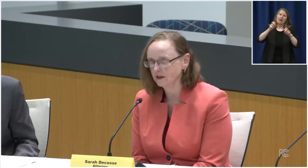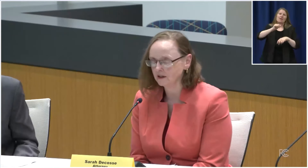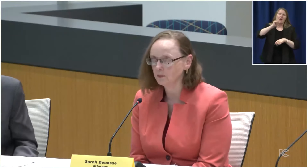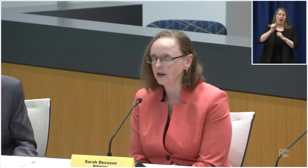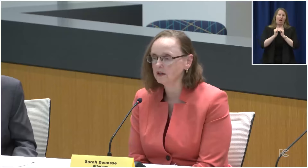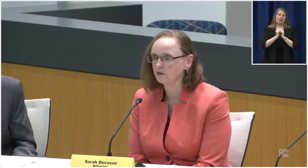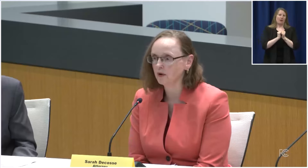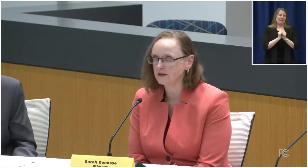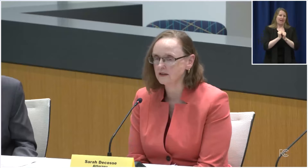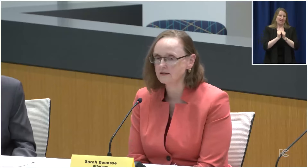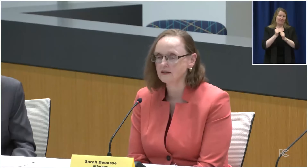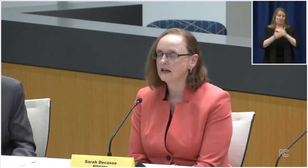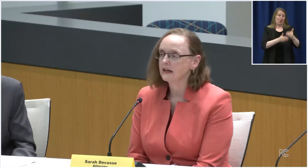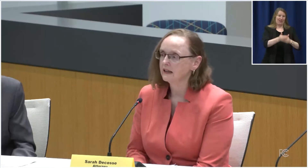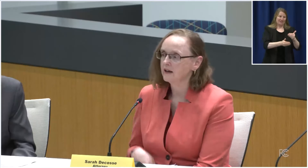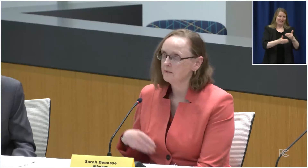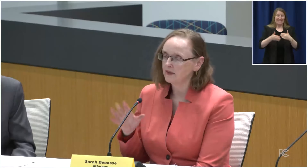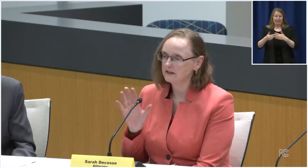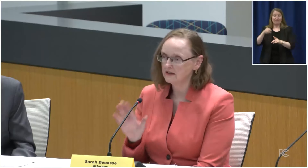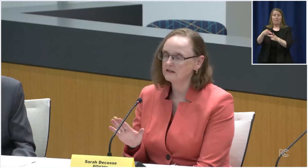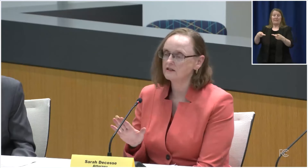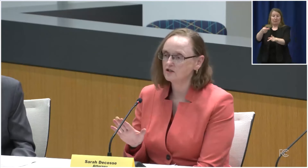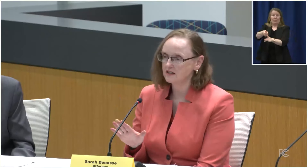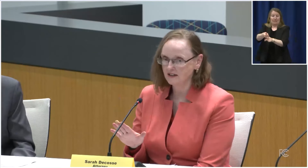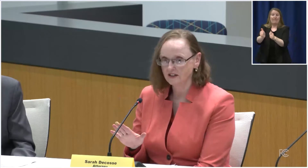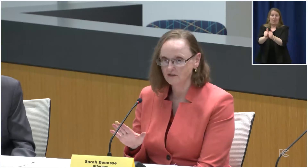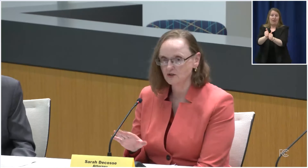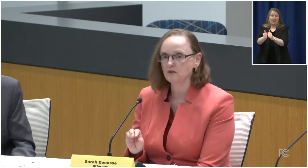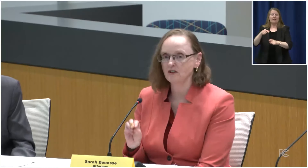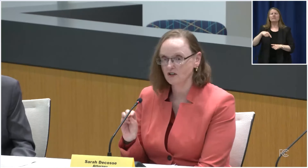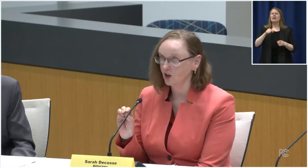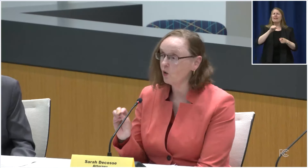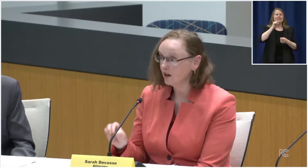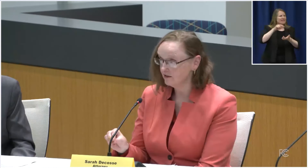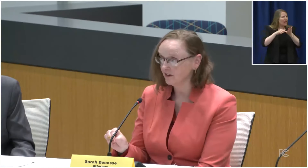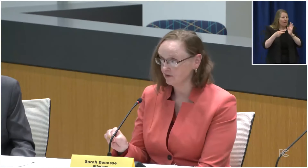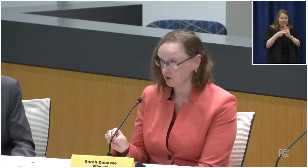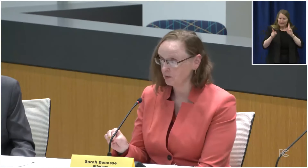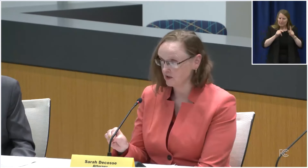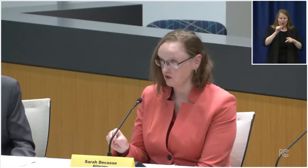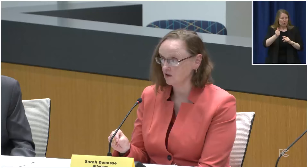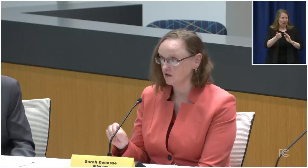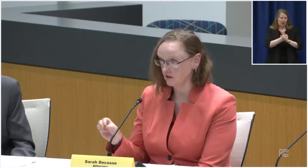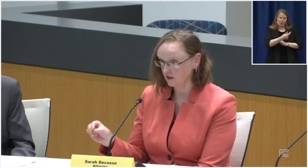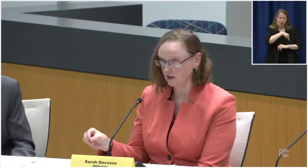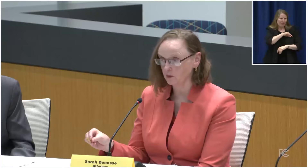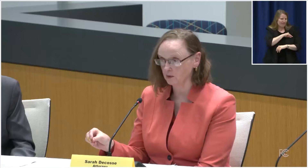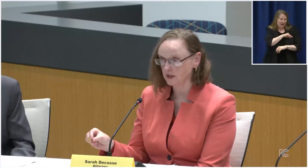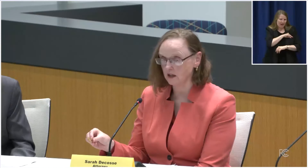FEDERAL HIRING PROCESS. EVEN FOR COMPETITIVE POSITIONS, IT IS A NON-COMPETITIVE PROCESS.